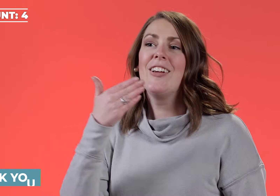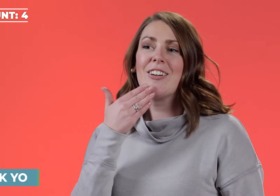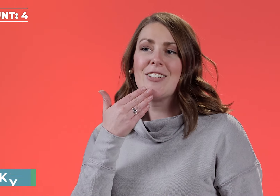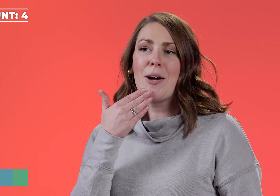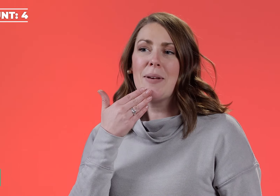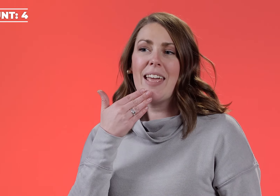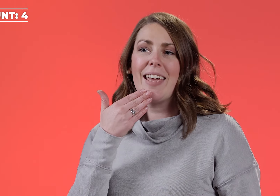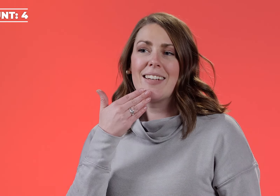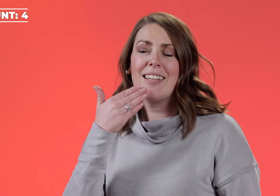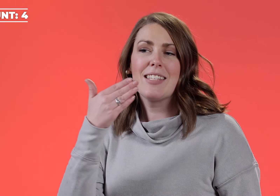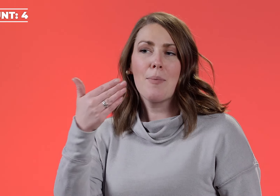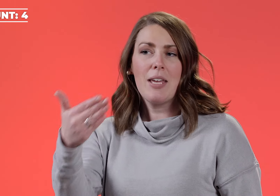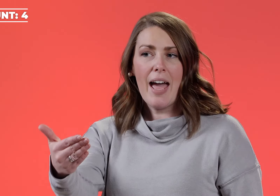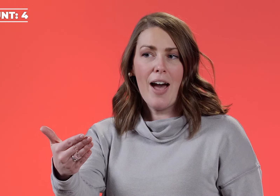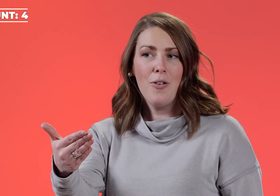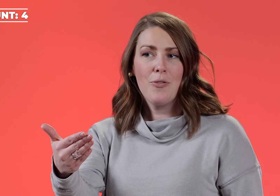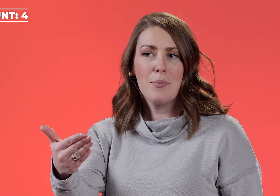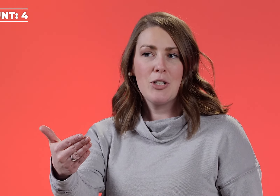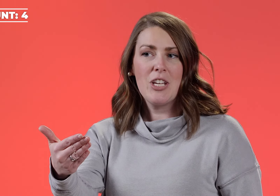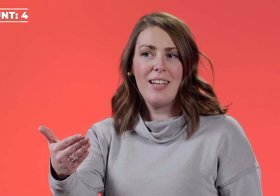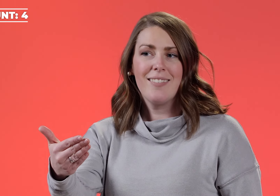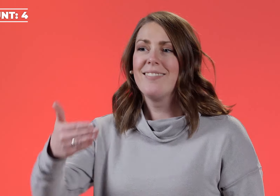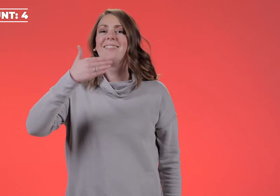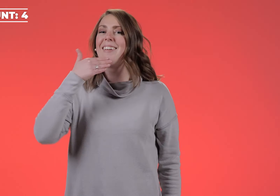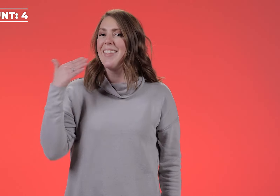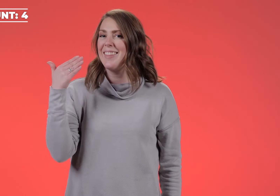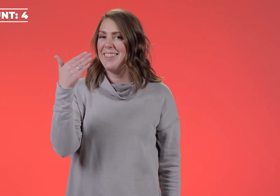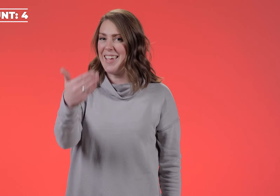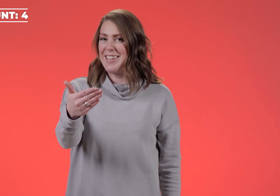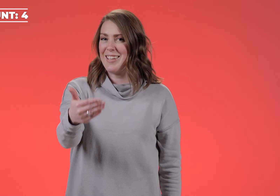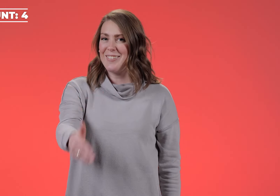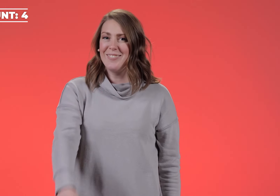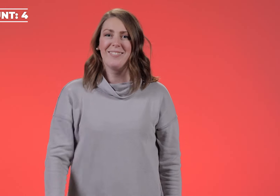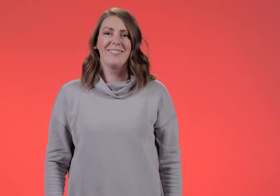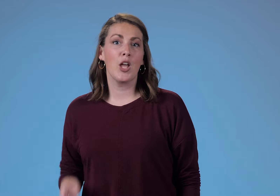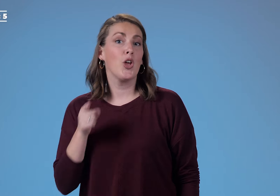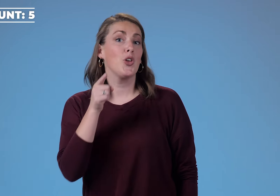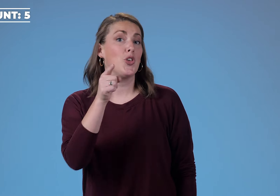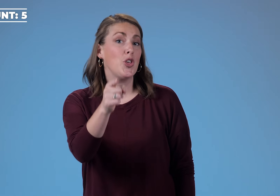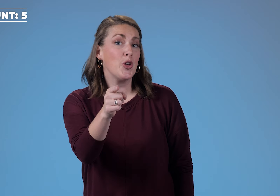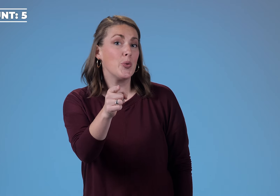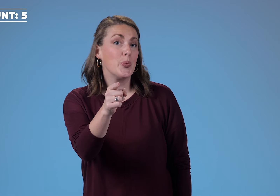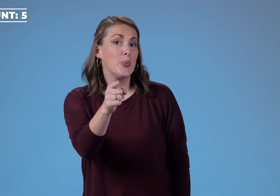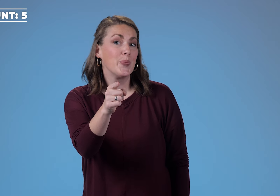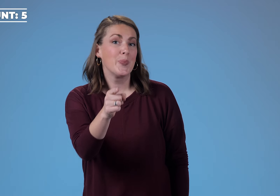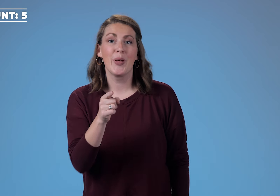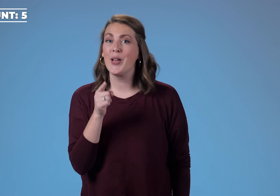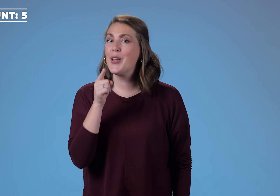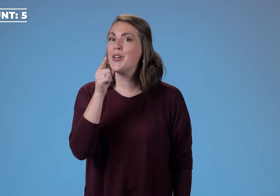Your dominant hand is coming out from your chin. Thank you. You.